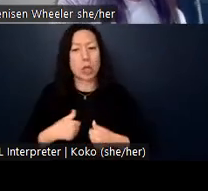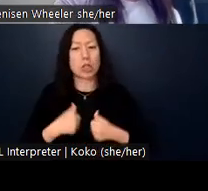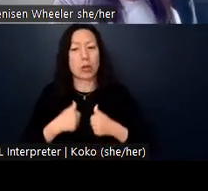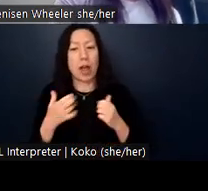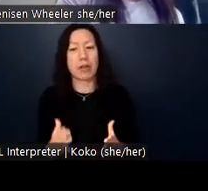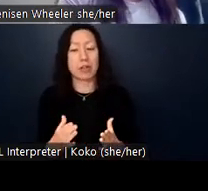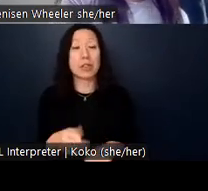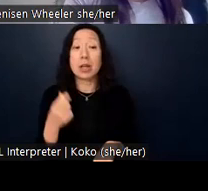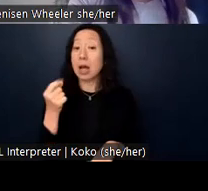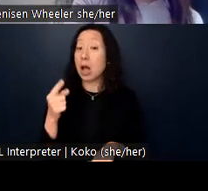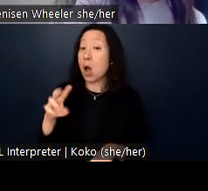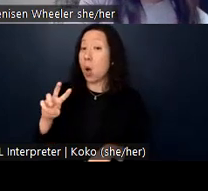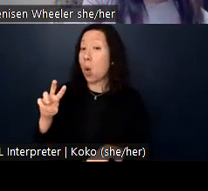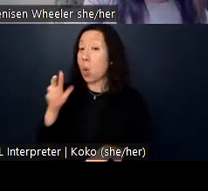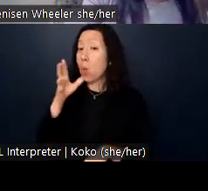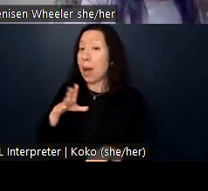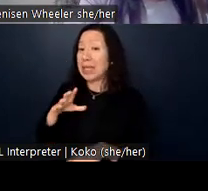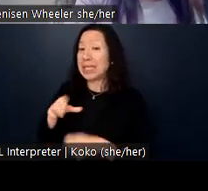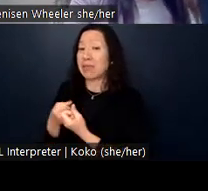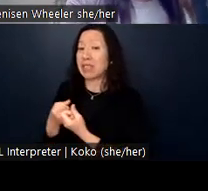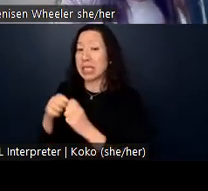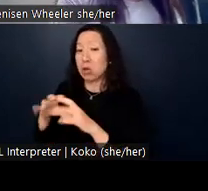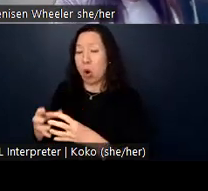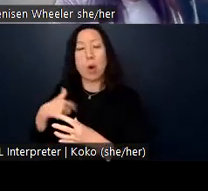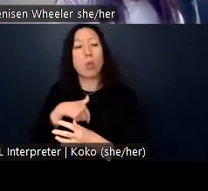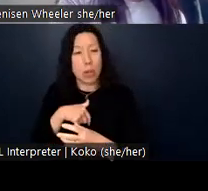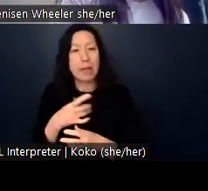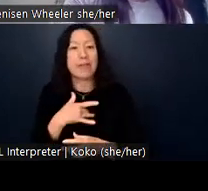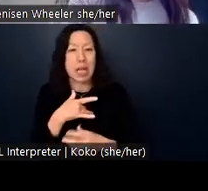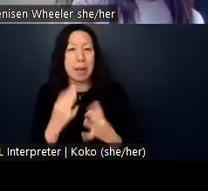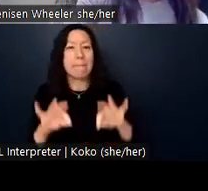13:25:24 emphasize importance of holistic safety so we've already talked about how what